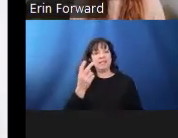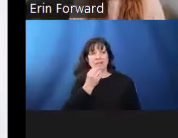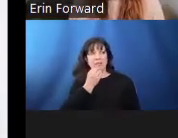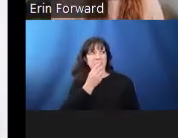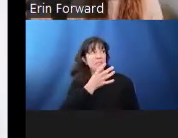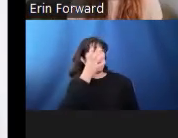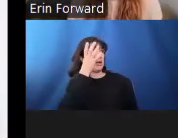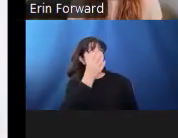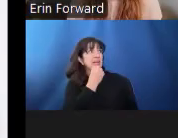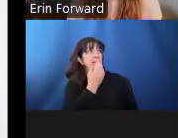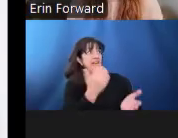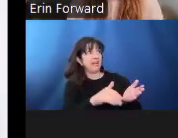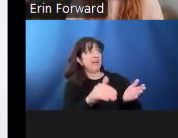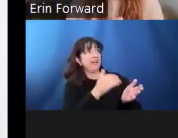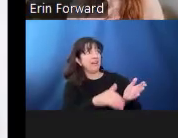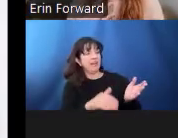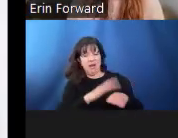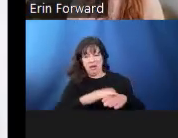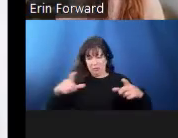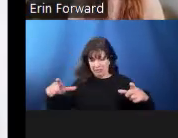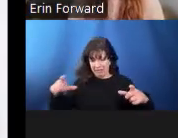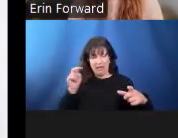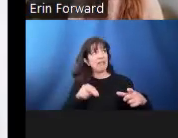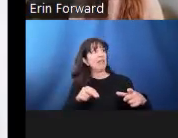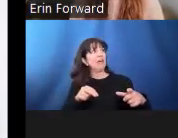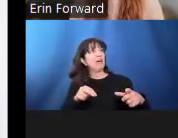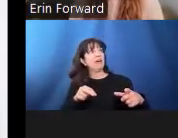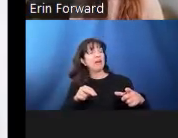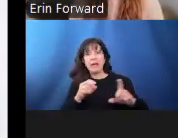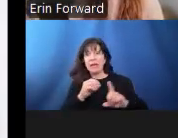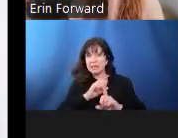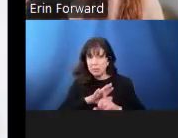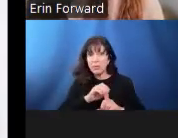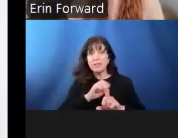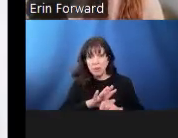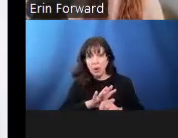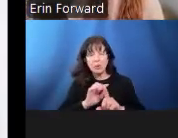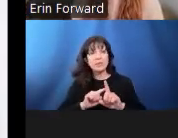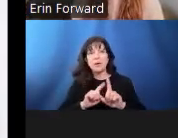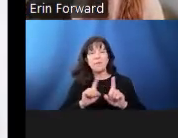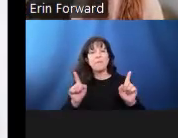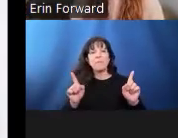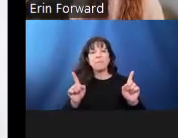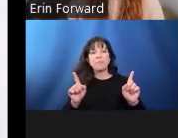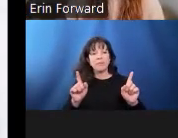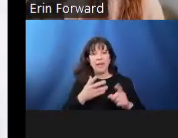over and over again. It might be on their plate. They might be exposed to it, but they may in their head be thinking, well,